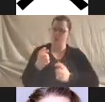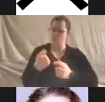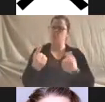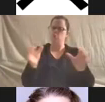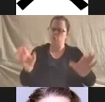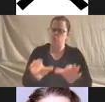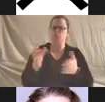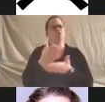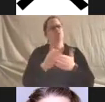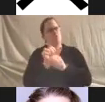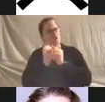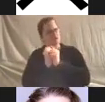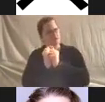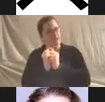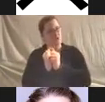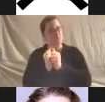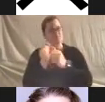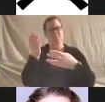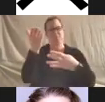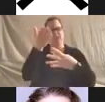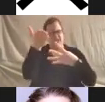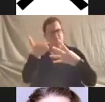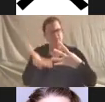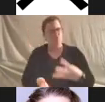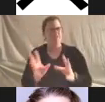in between sessions to generate more support.